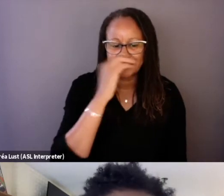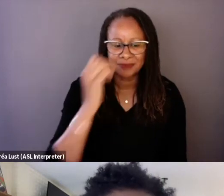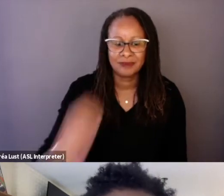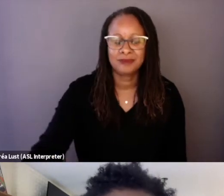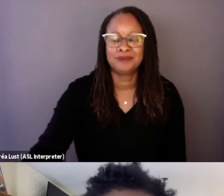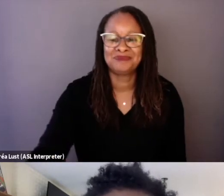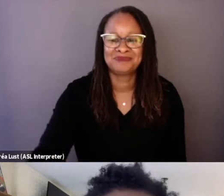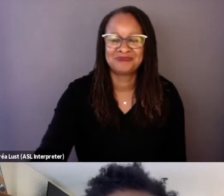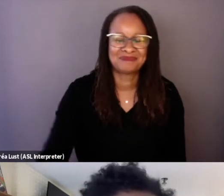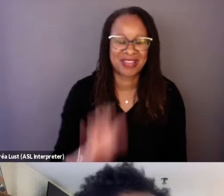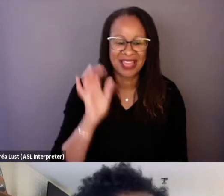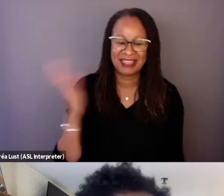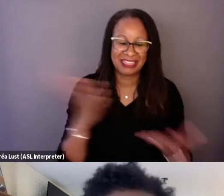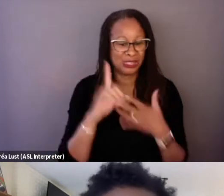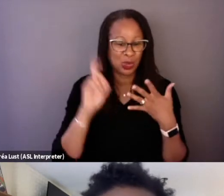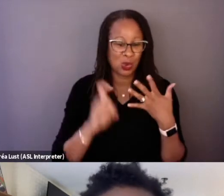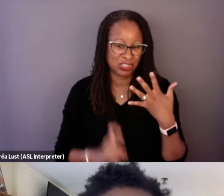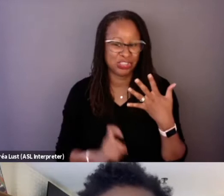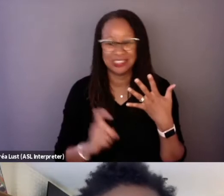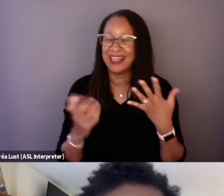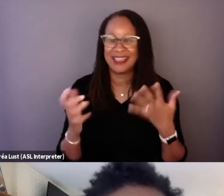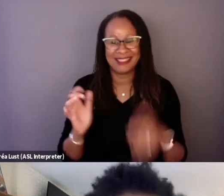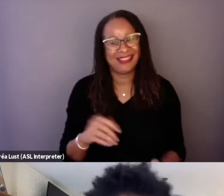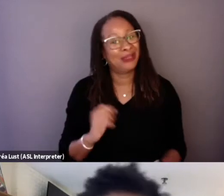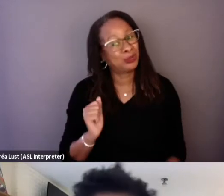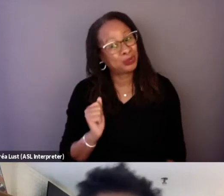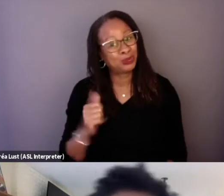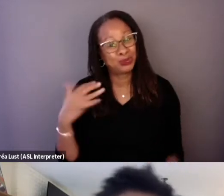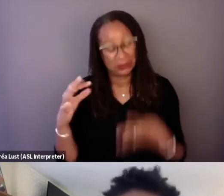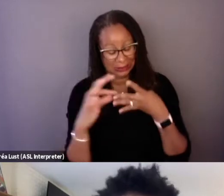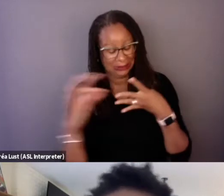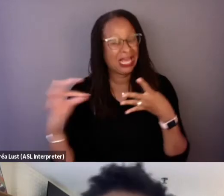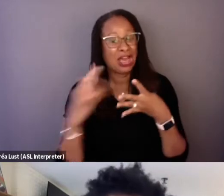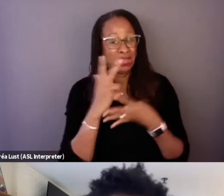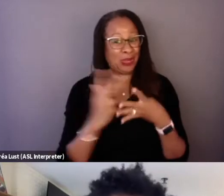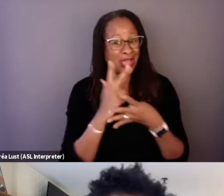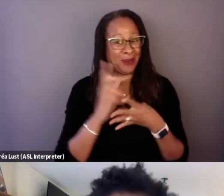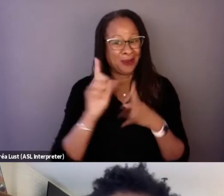that, you know, could take three hours, but go ahead.